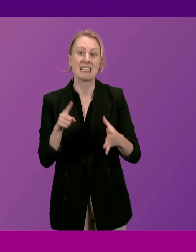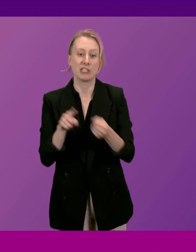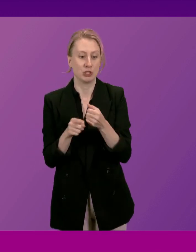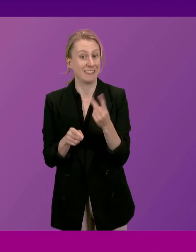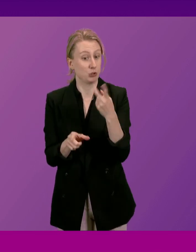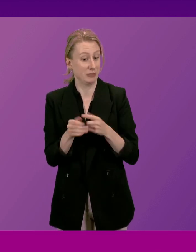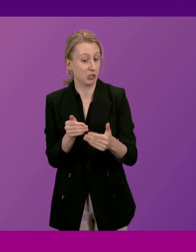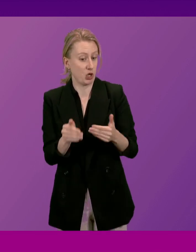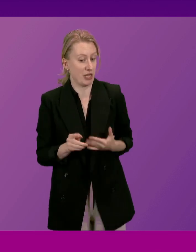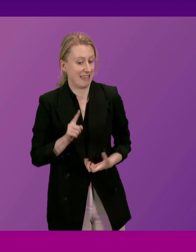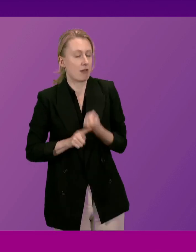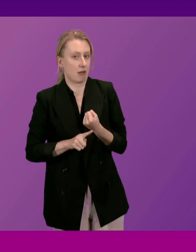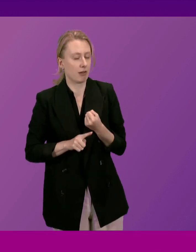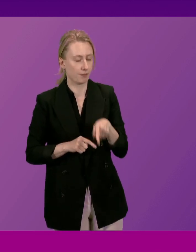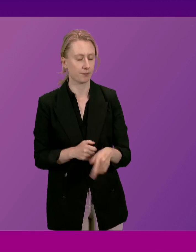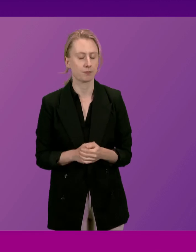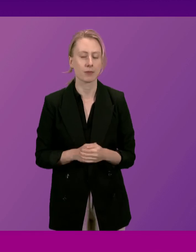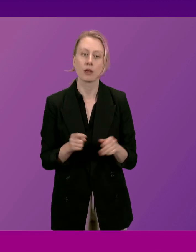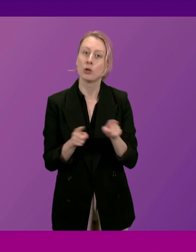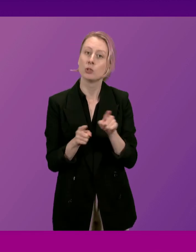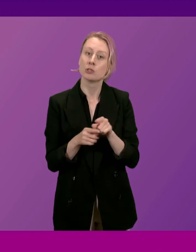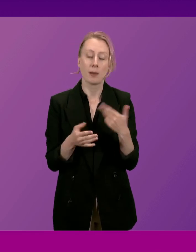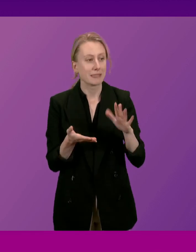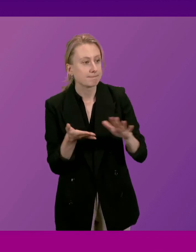Yesterday, along with the Secretary of State for Scotland, I had the pleasure to